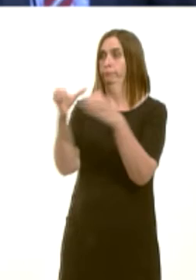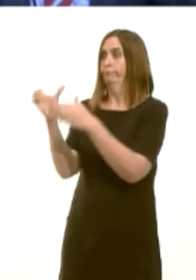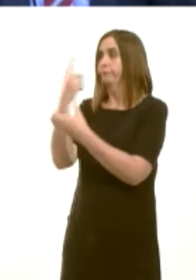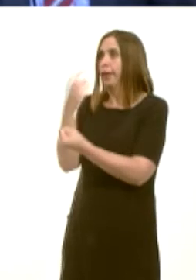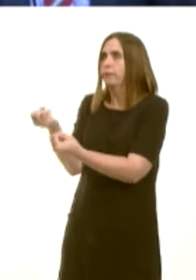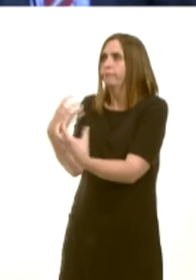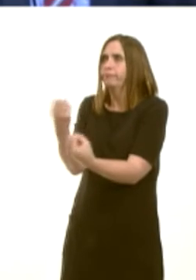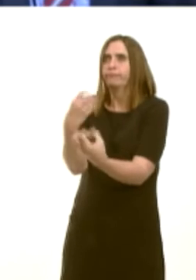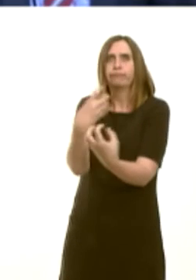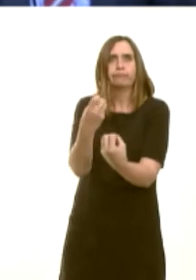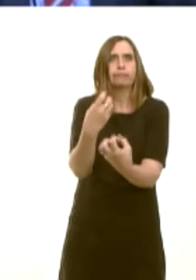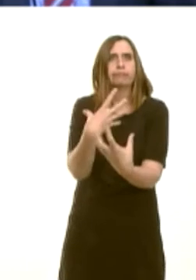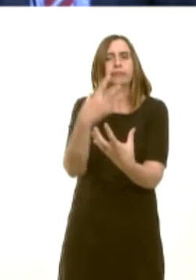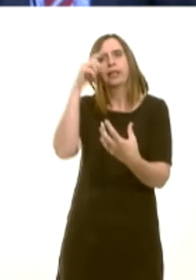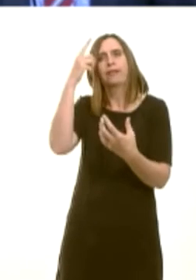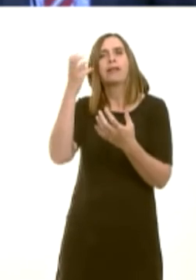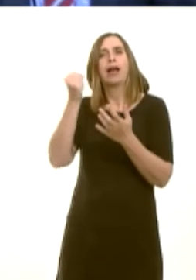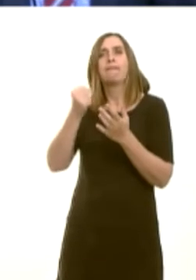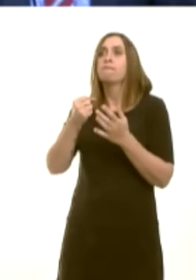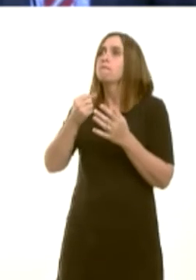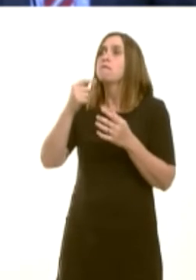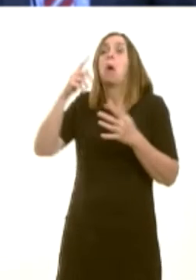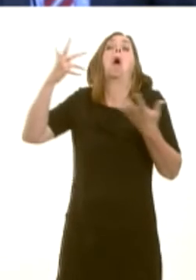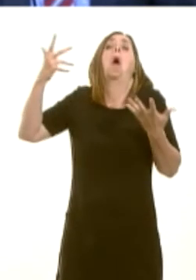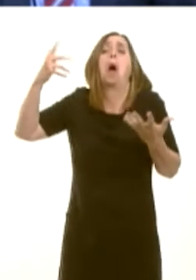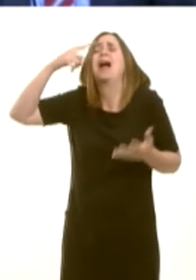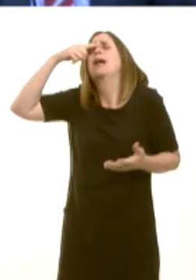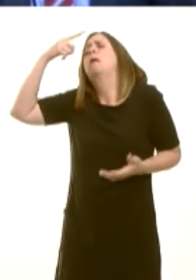or comments on any proposals for permanent closure, should that be the decisionóand